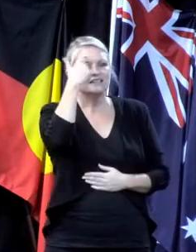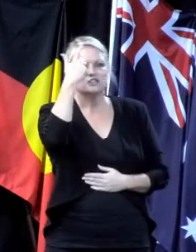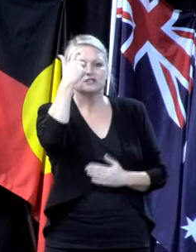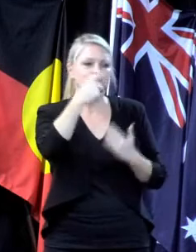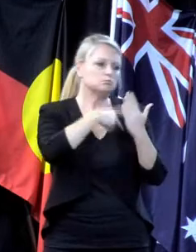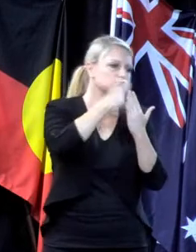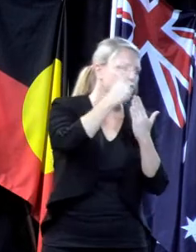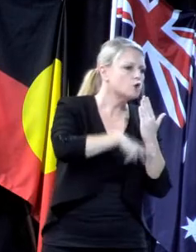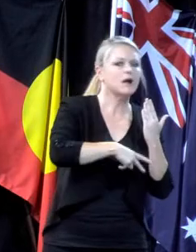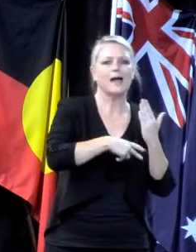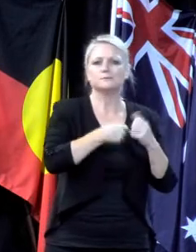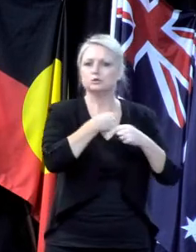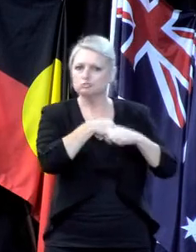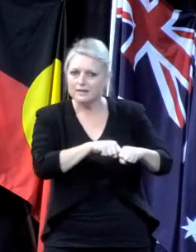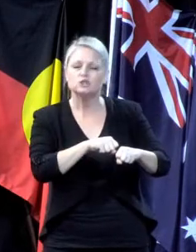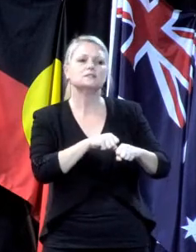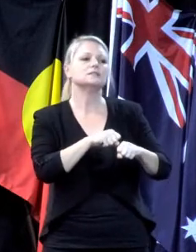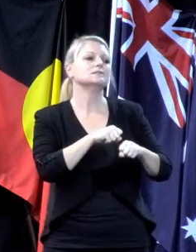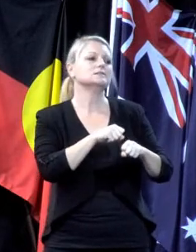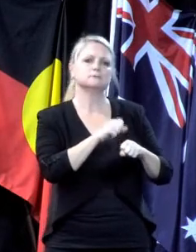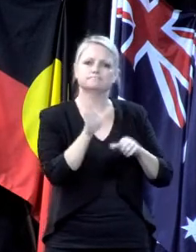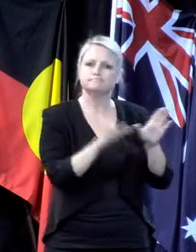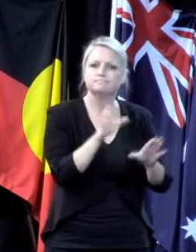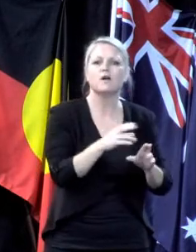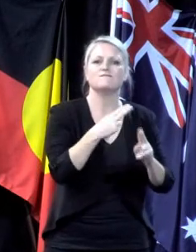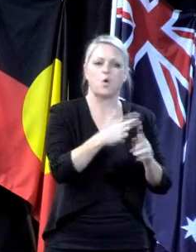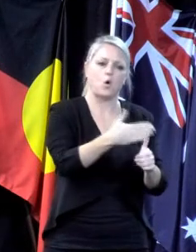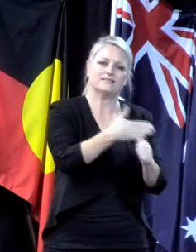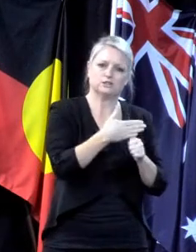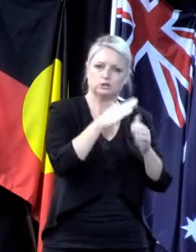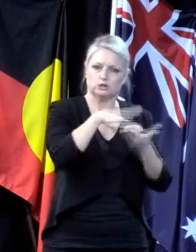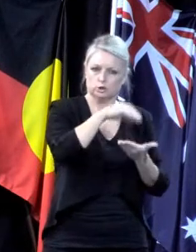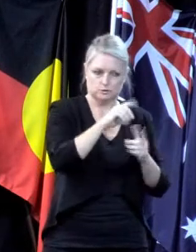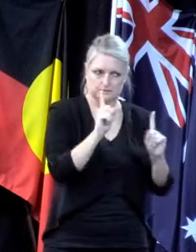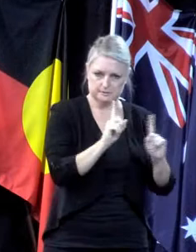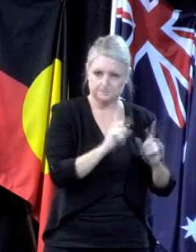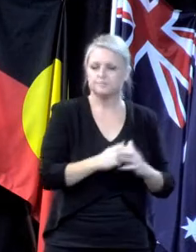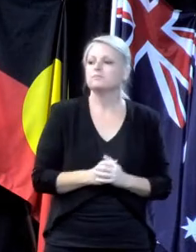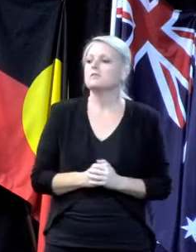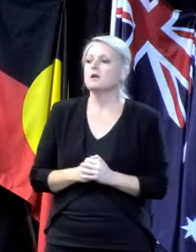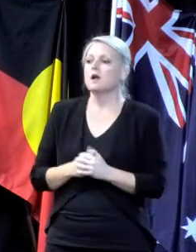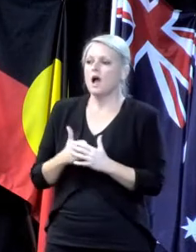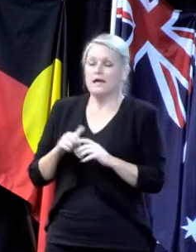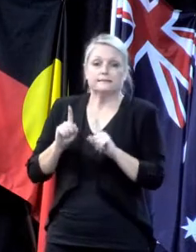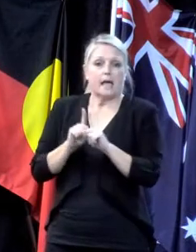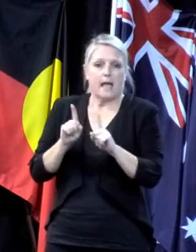currently supports for First Nations students. So, they're embedded across our school and our practices.